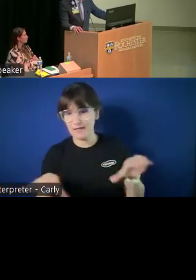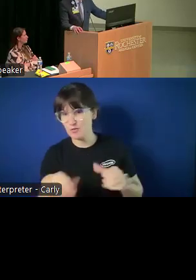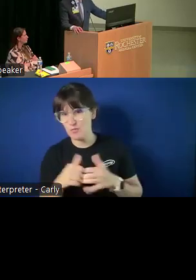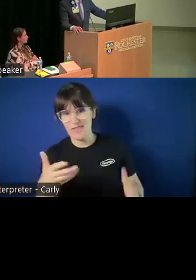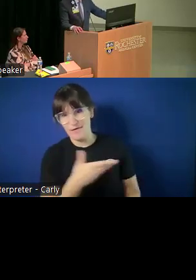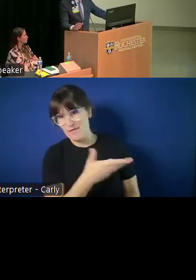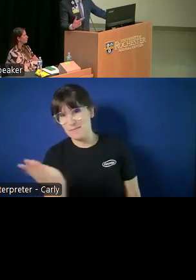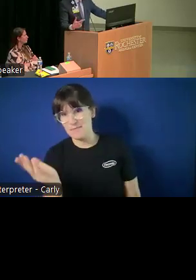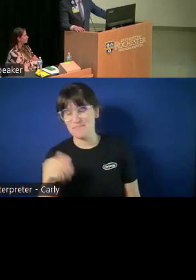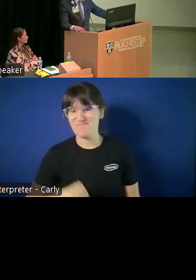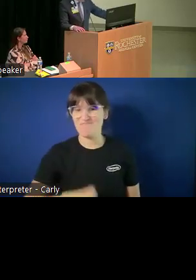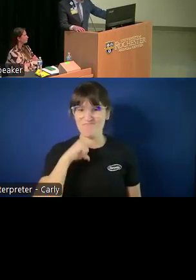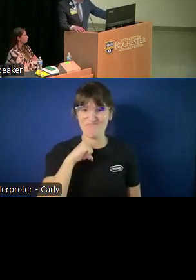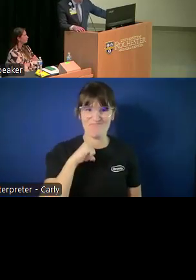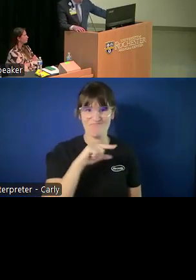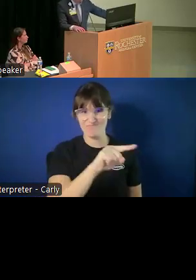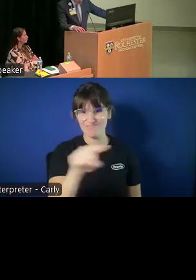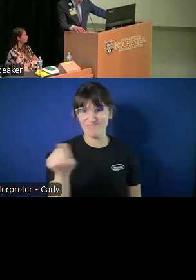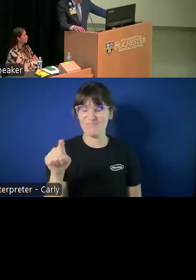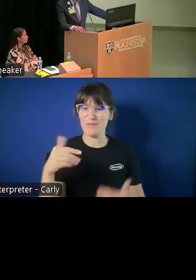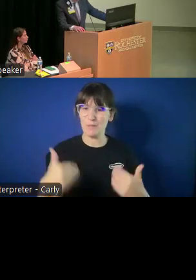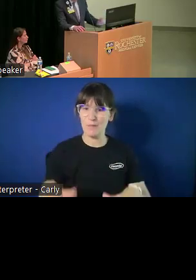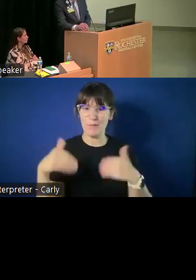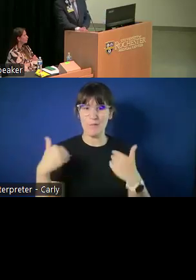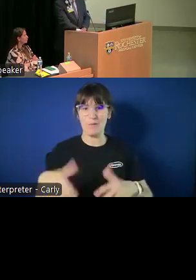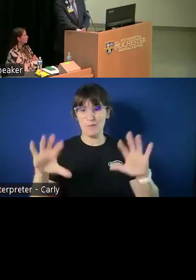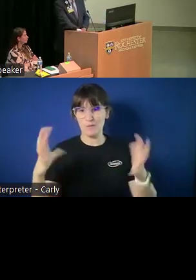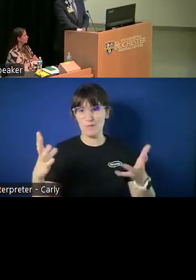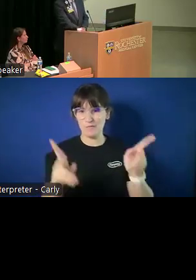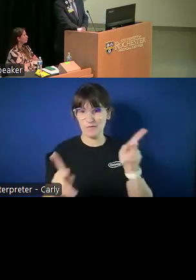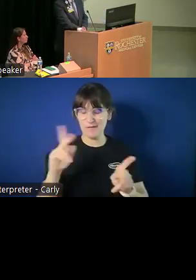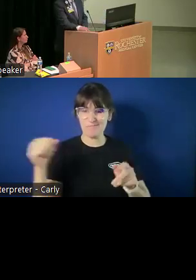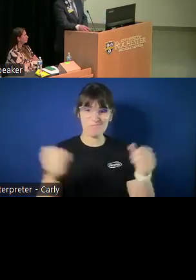I'm really proud of this extraordinary group of people we've assembled to launch the new office of